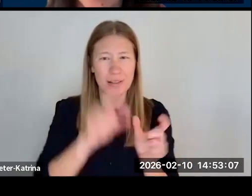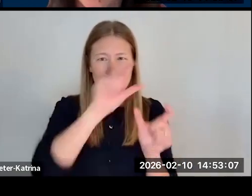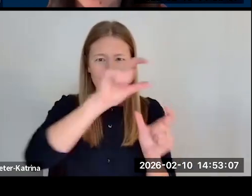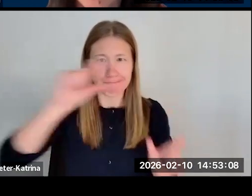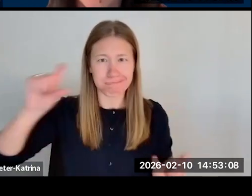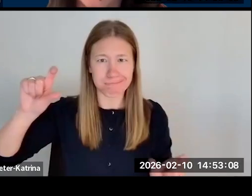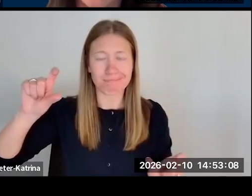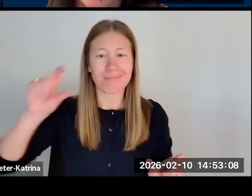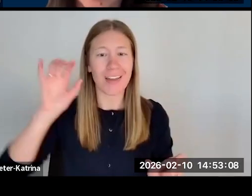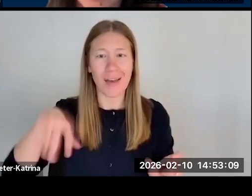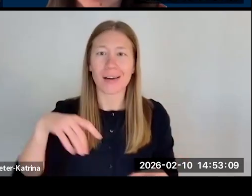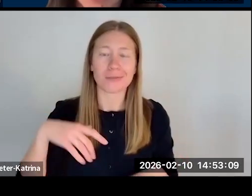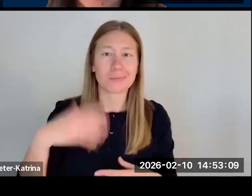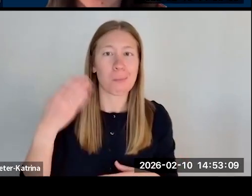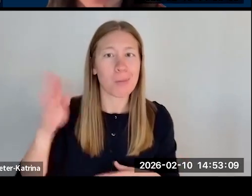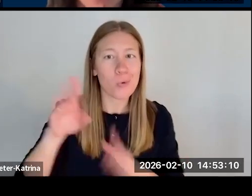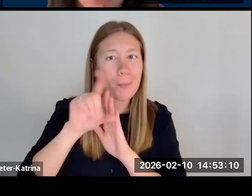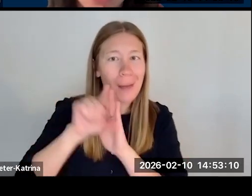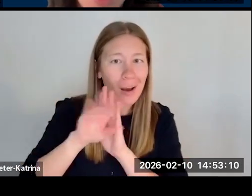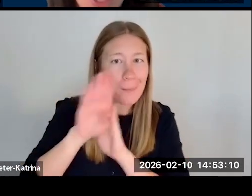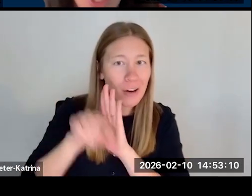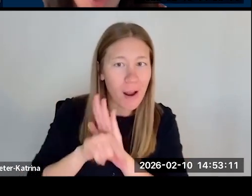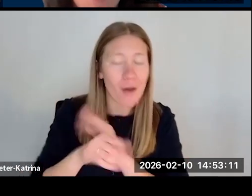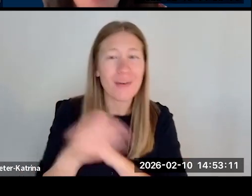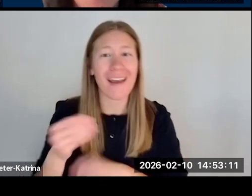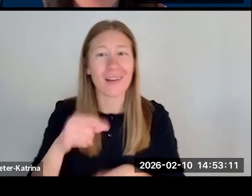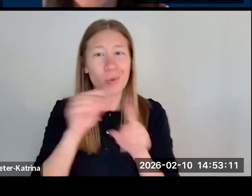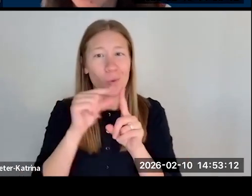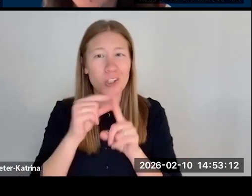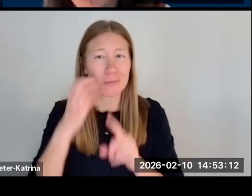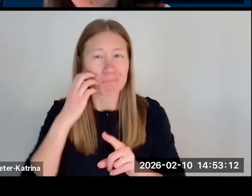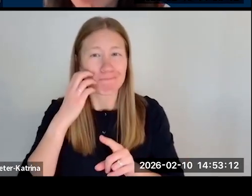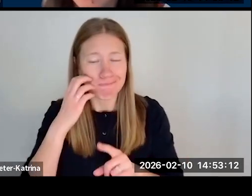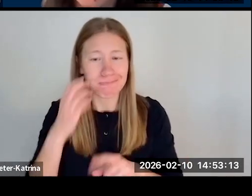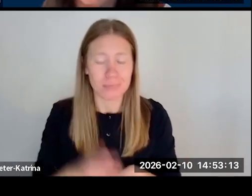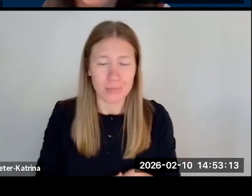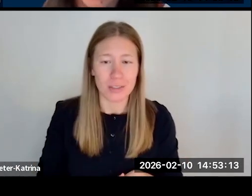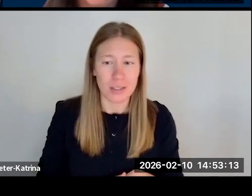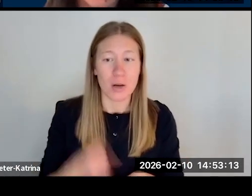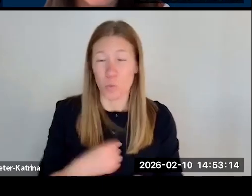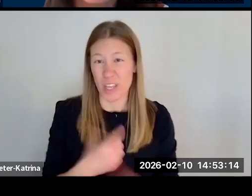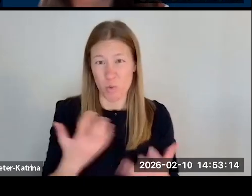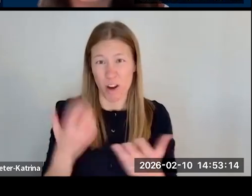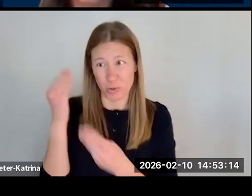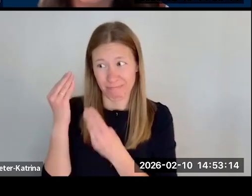that separates them from the rest of the table cells. But we wanna make sure that assistive tech is able